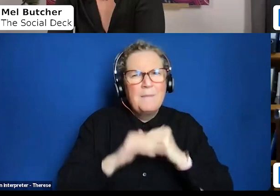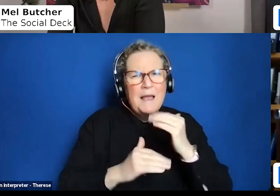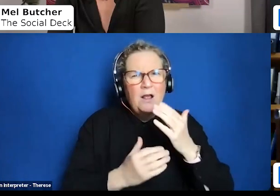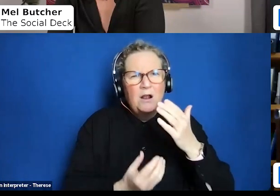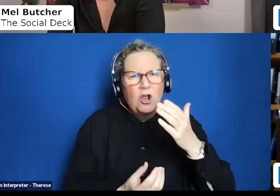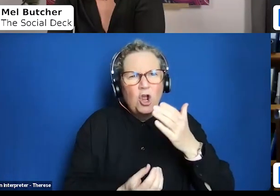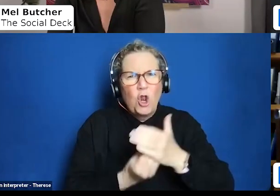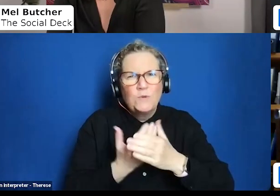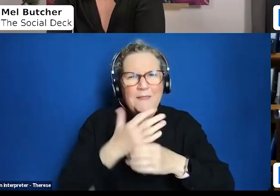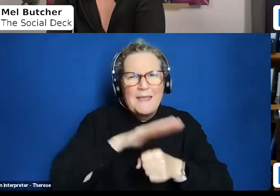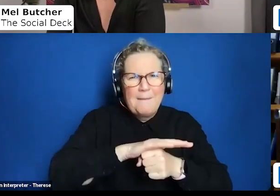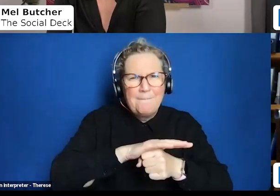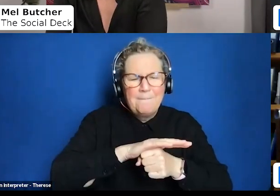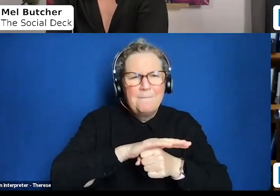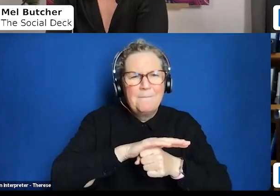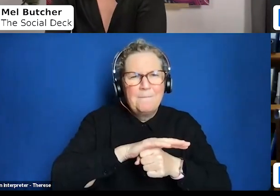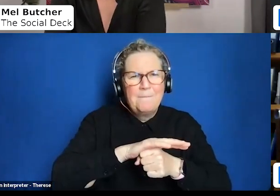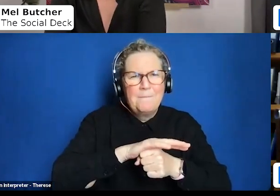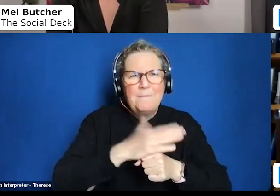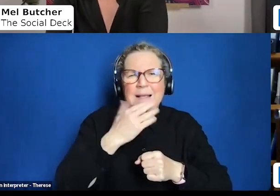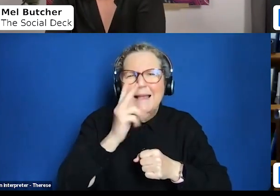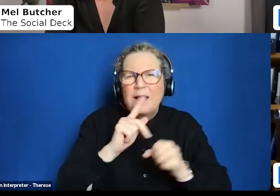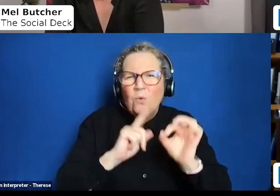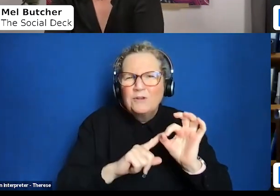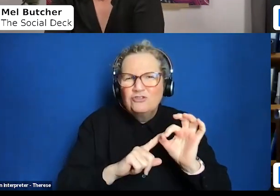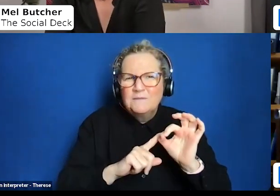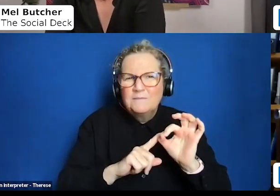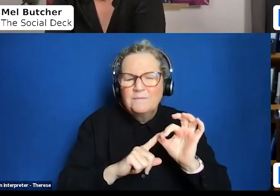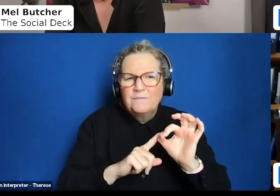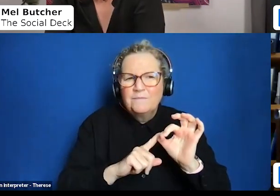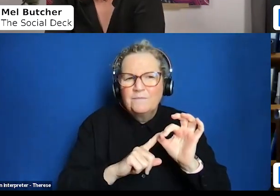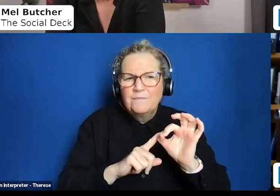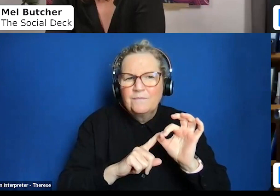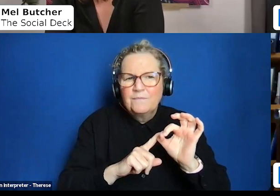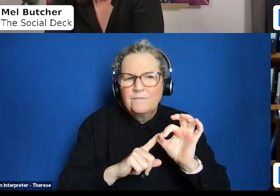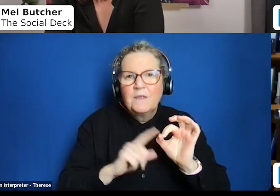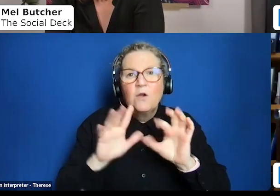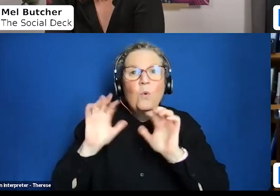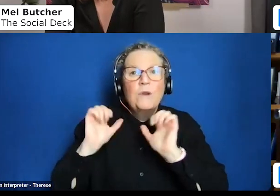Sorry, could you just repeat the question again? Sorry. I can repeat the question and this comes from the audience.